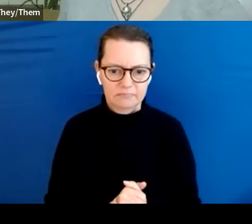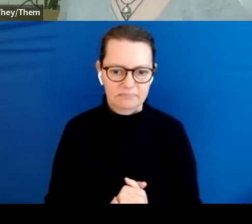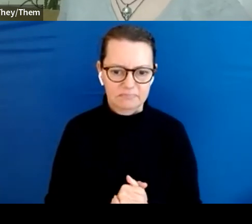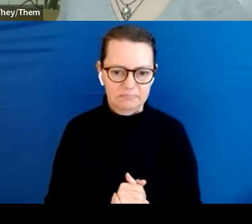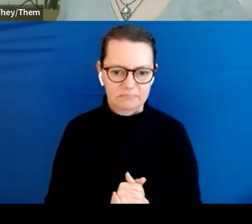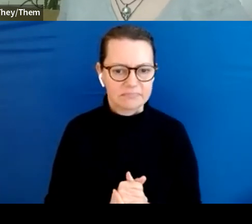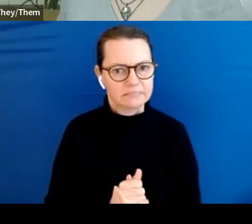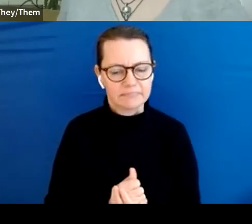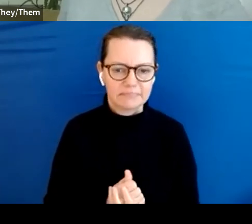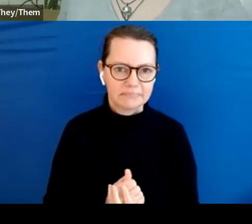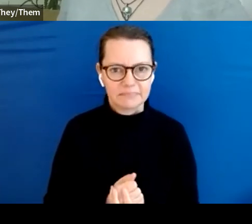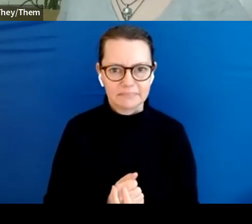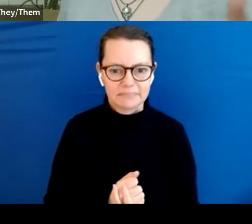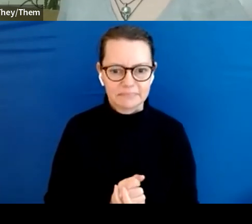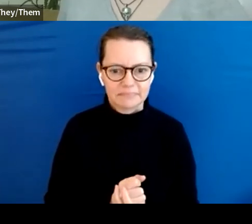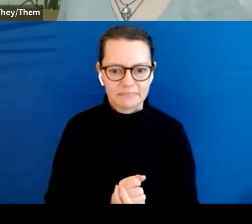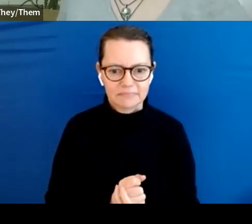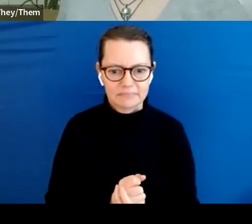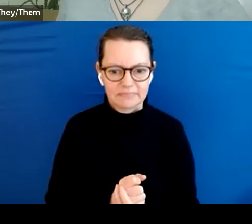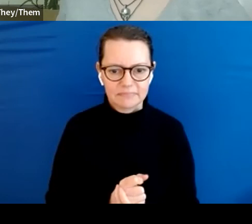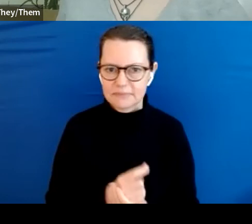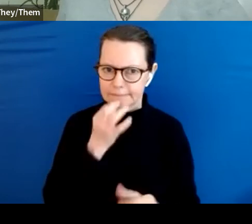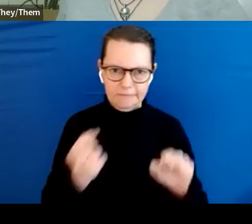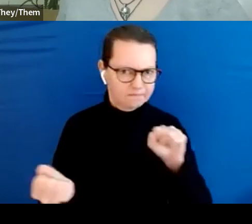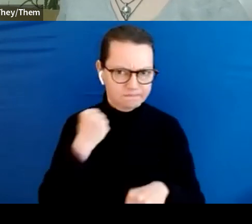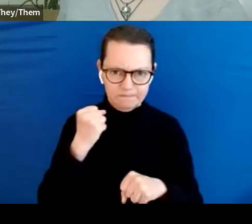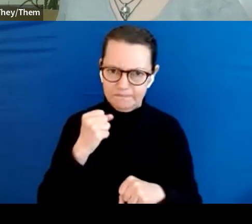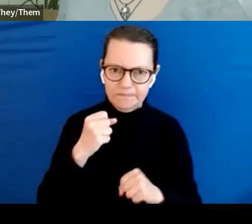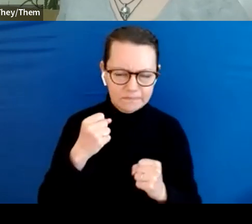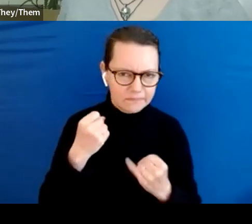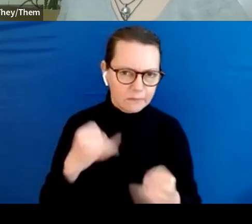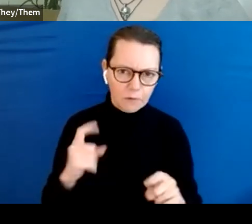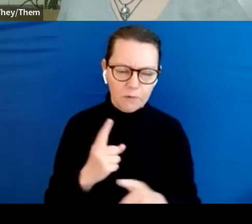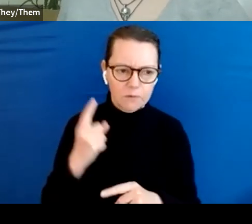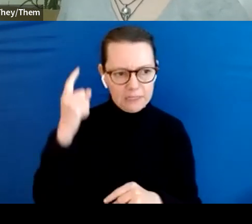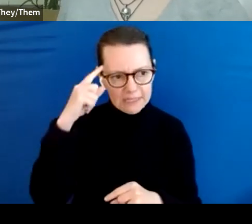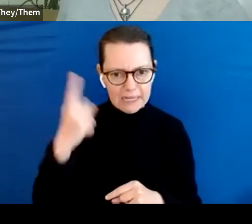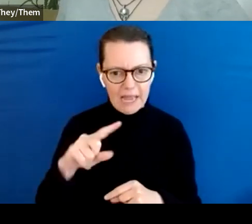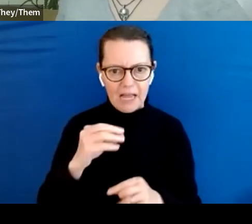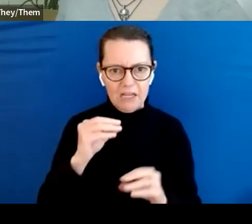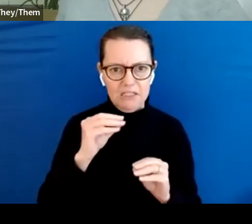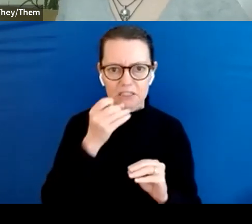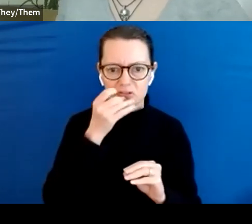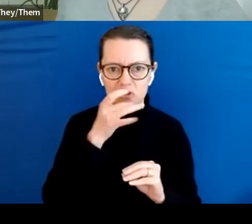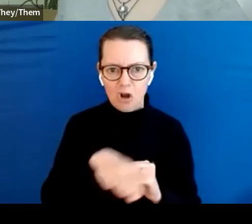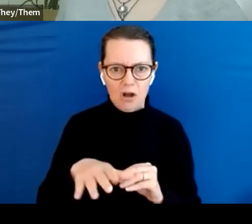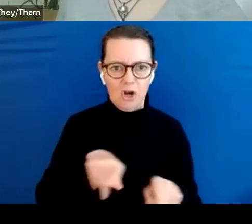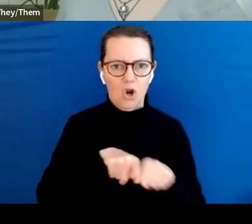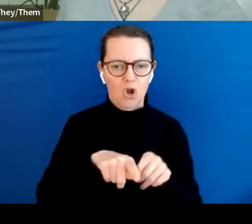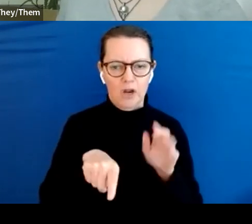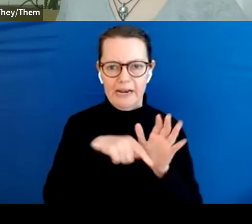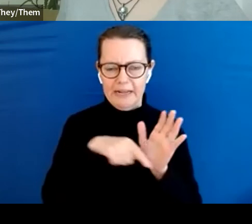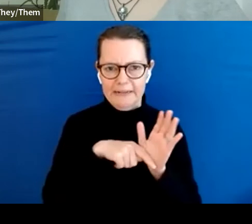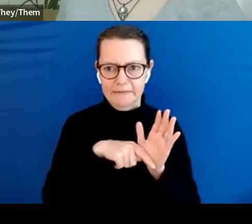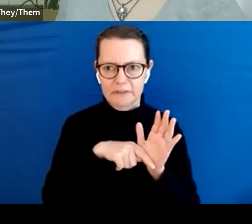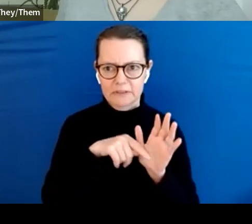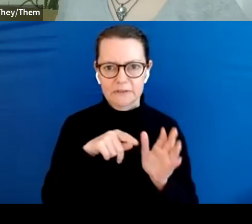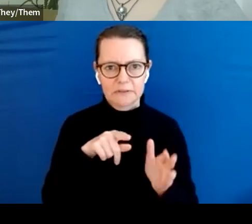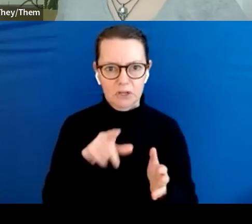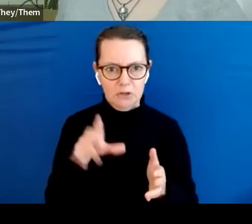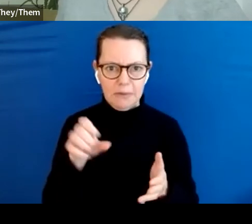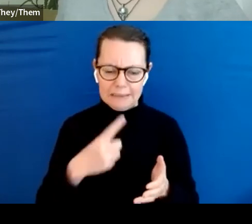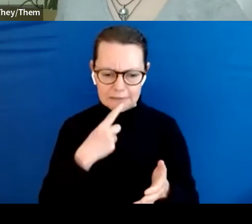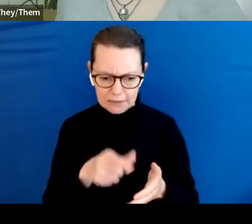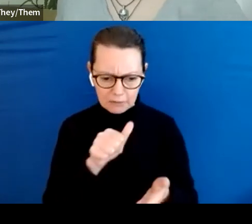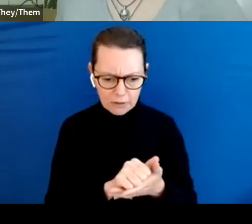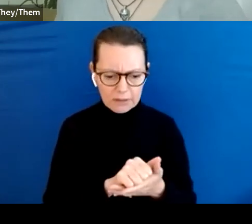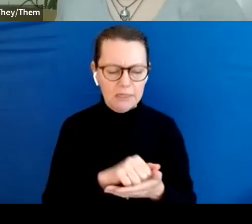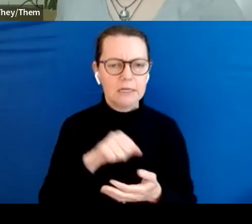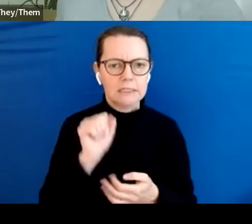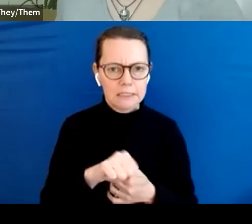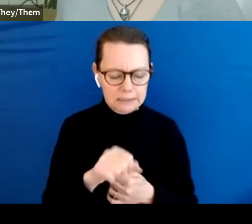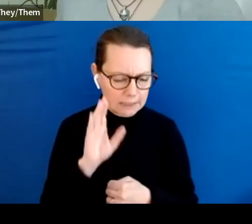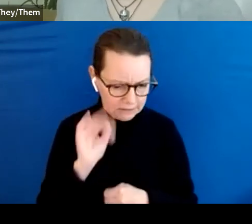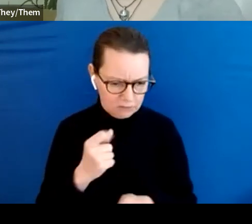And I think that does just such a foolish thing to think. And it also teaches the child really negative lesson. So just listen to what your child has to say.